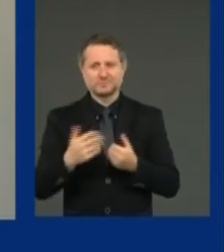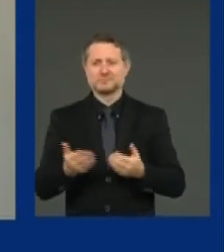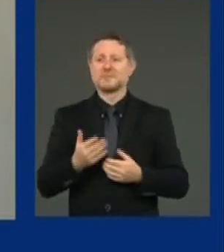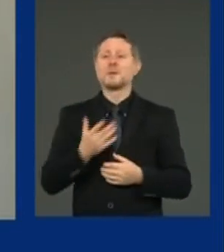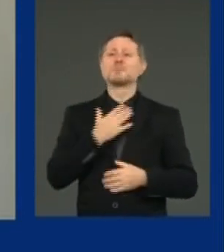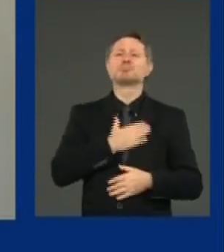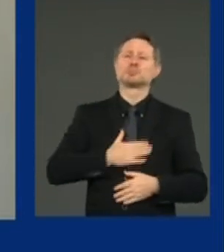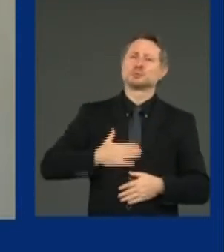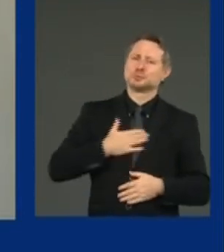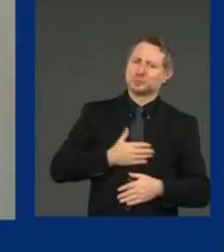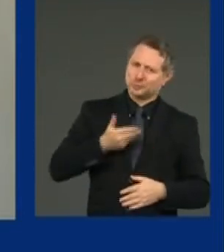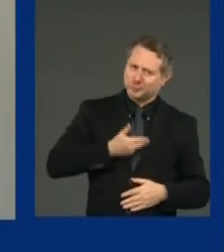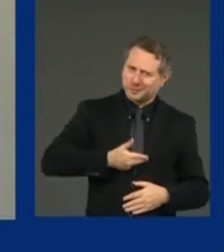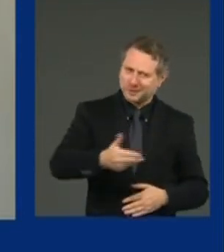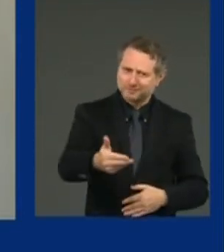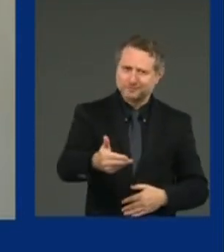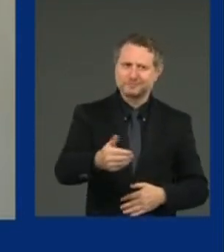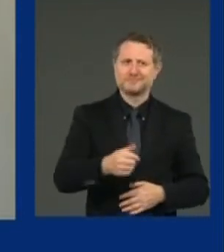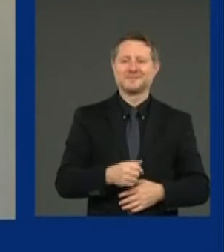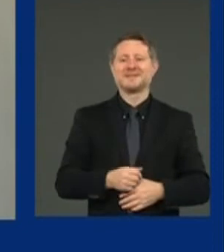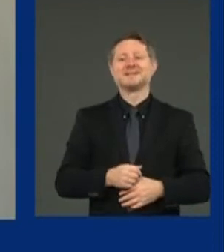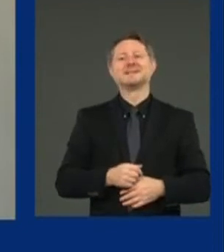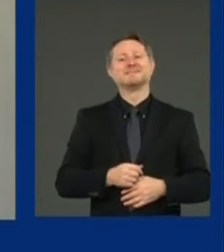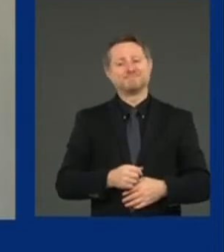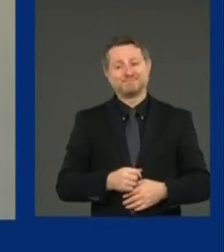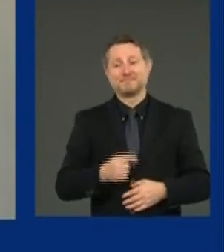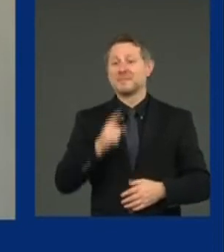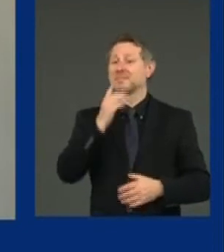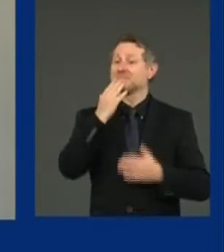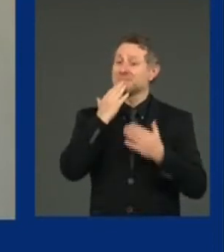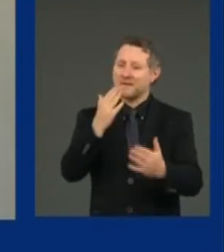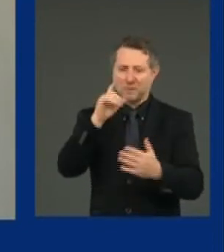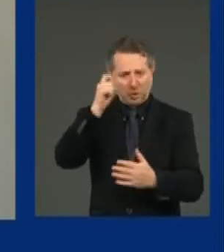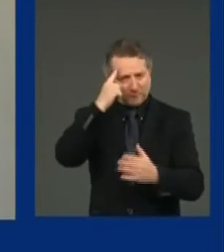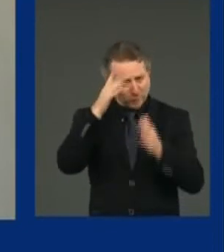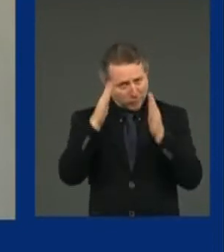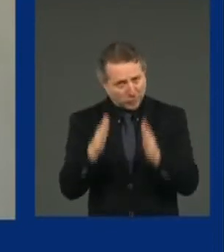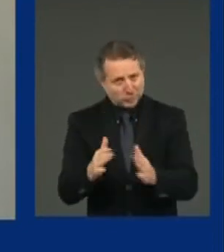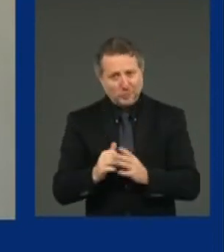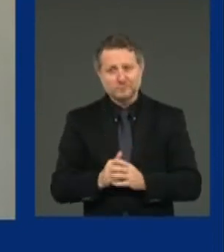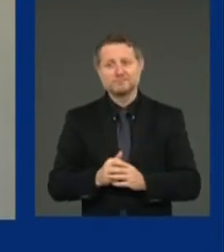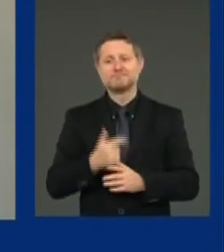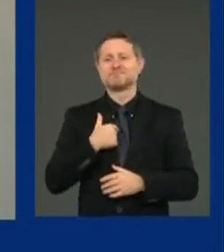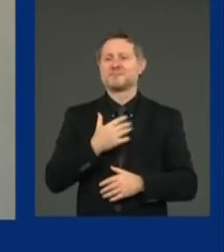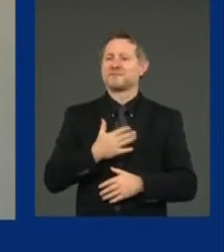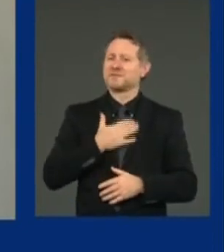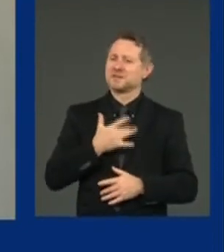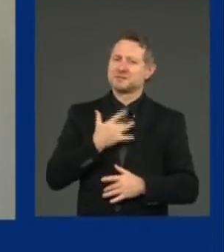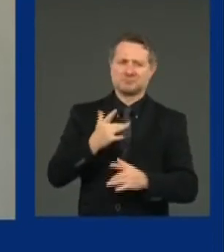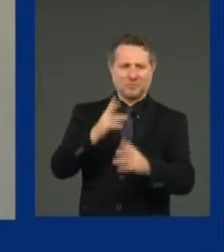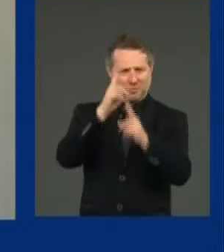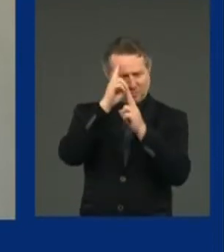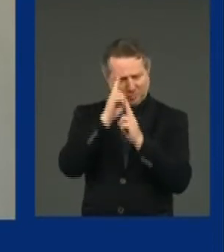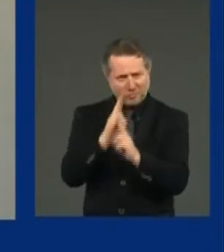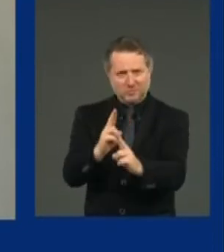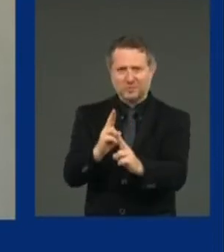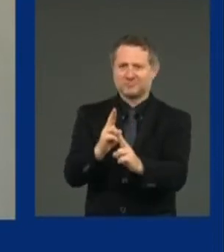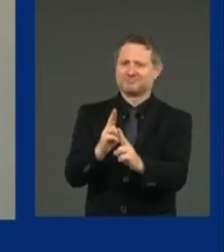FOR BEING WITH US. AND IT'S A PLEASURE TO WELCOME YOU TODAY. THANK YOU, GOVERNOR.